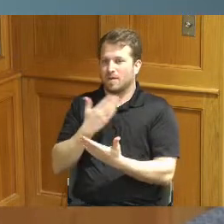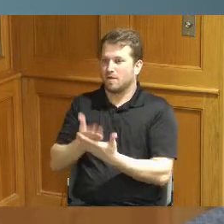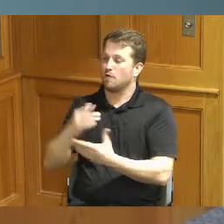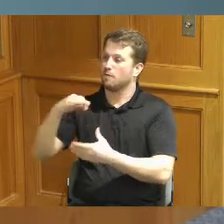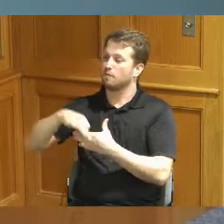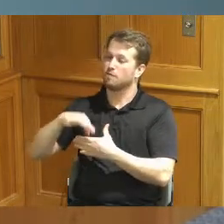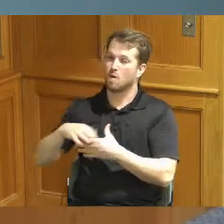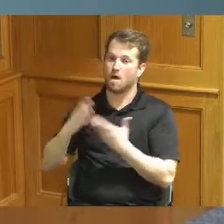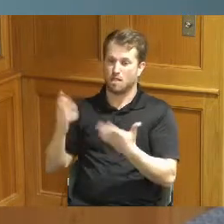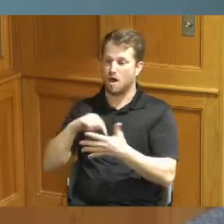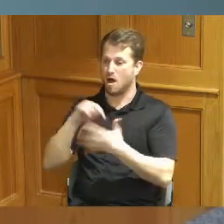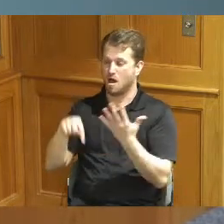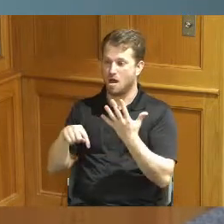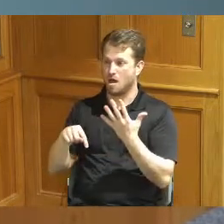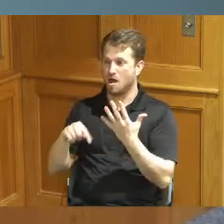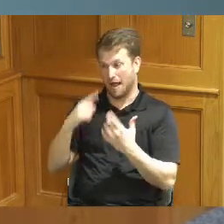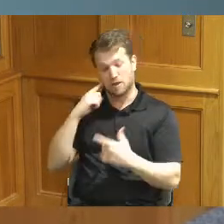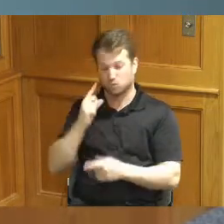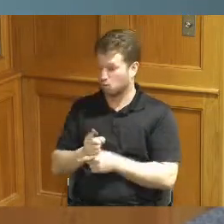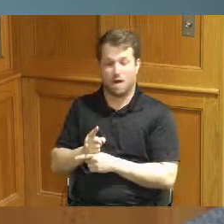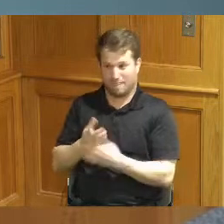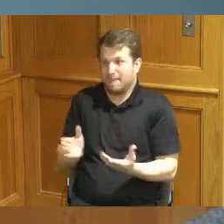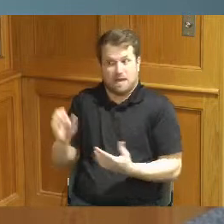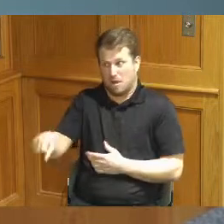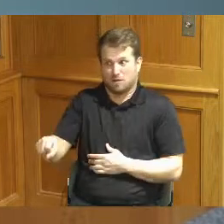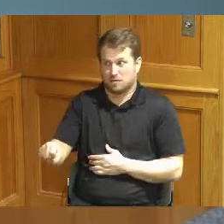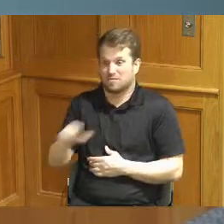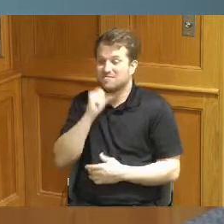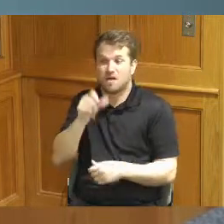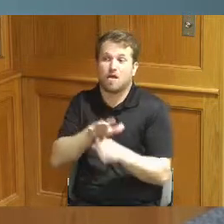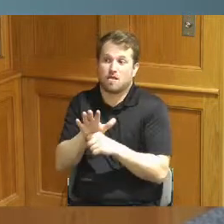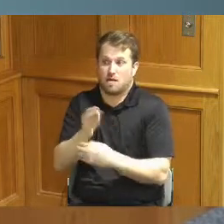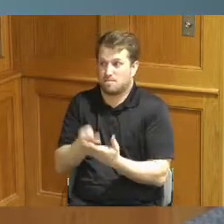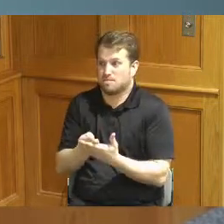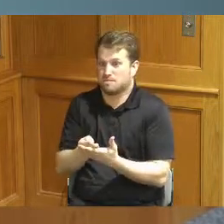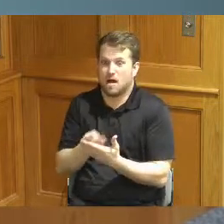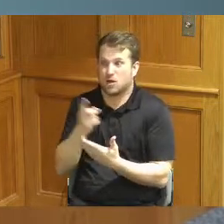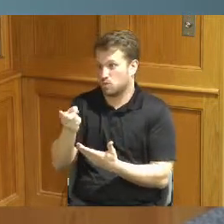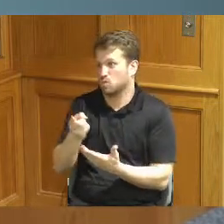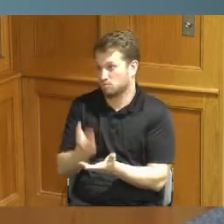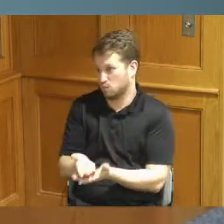I think you know certainly is the right thing to do we don't have enough money as if indicated but